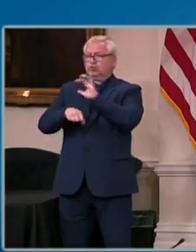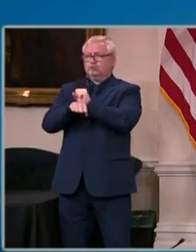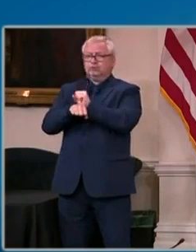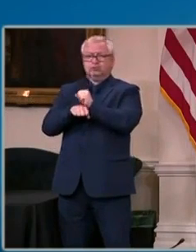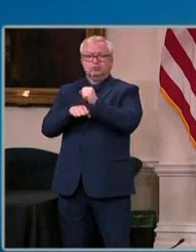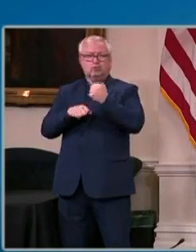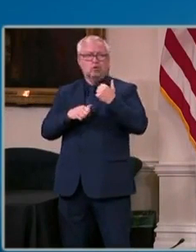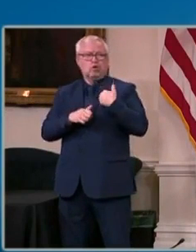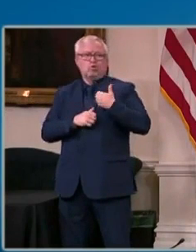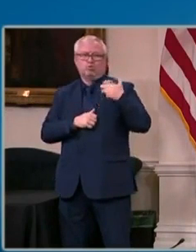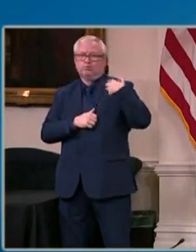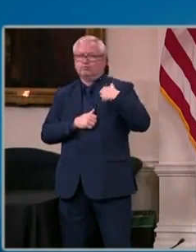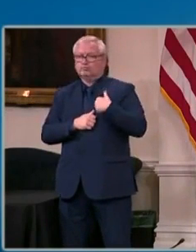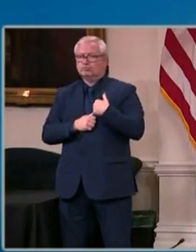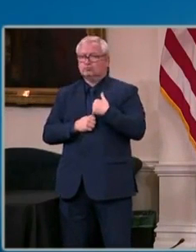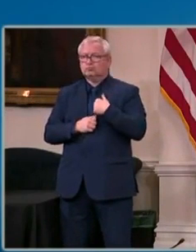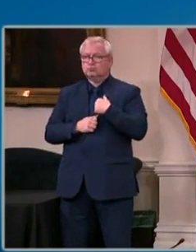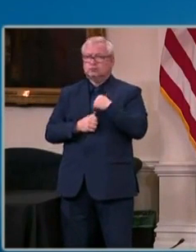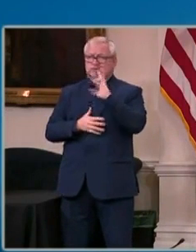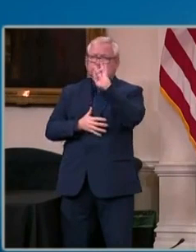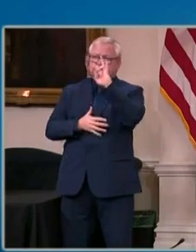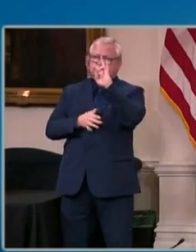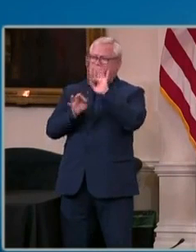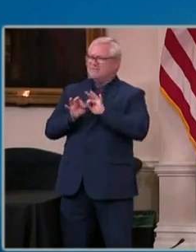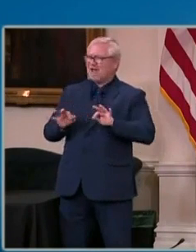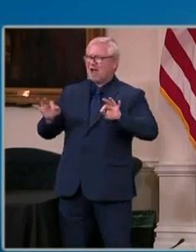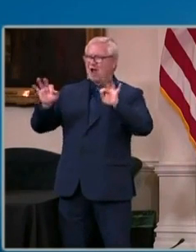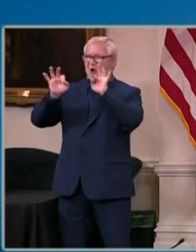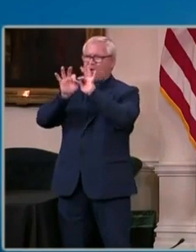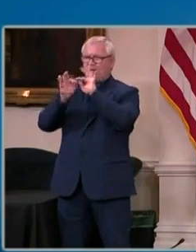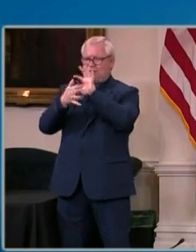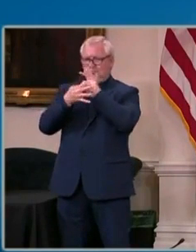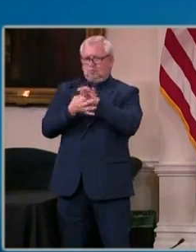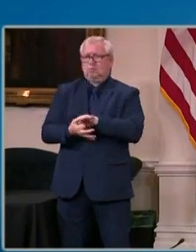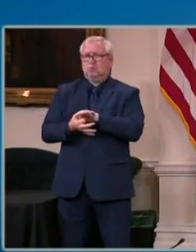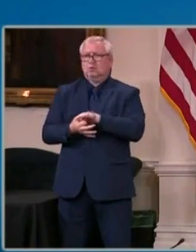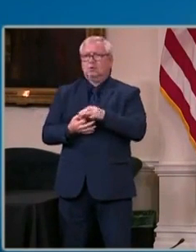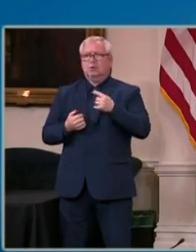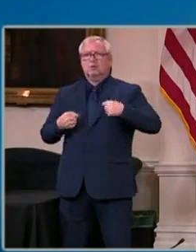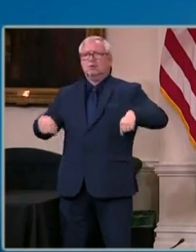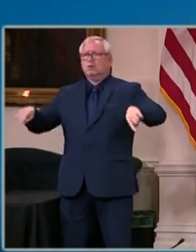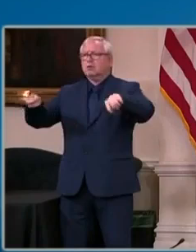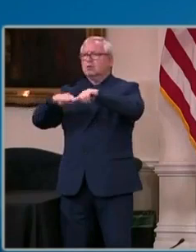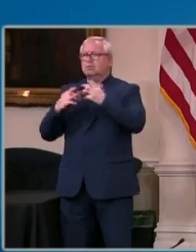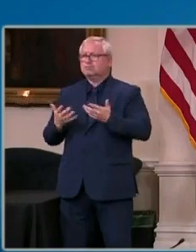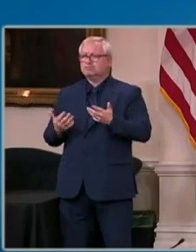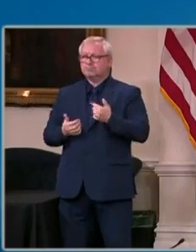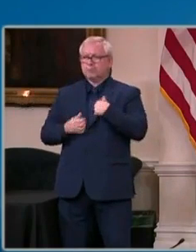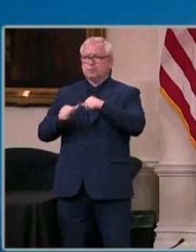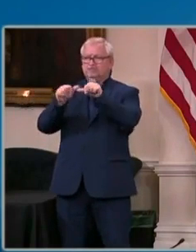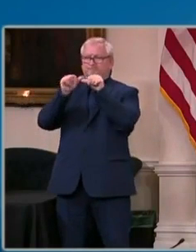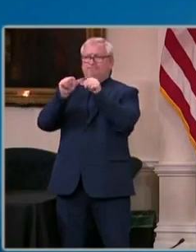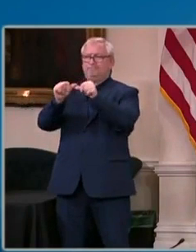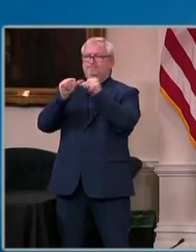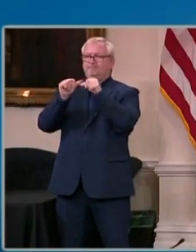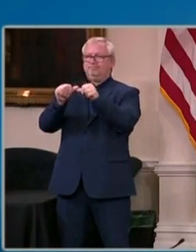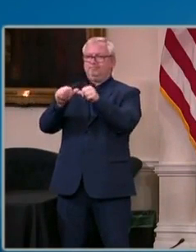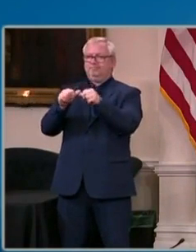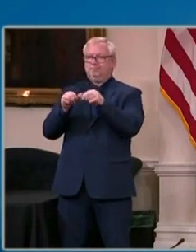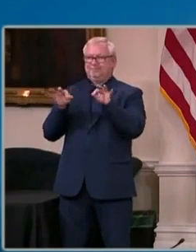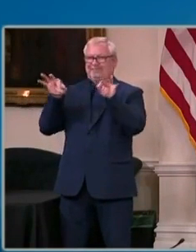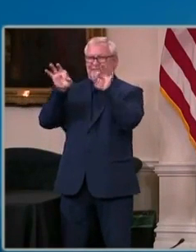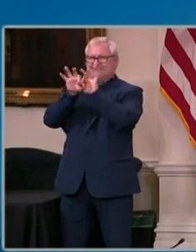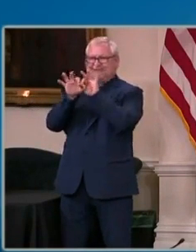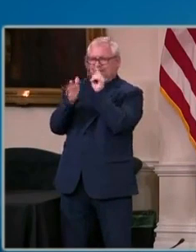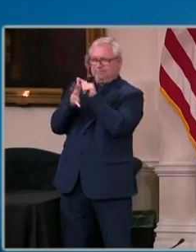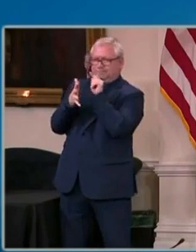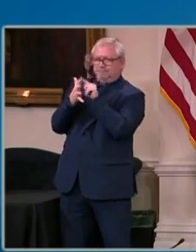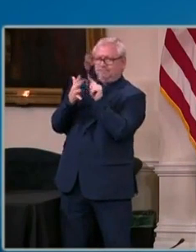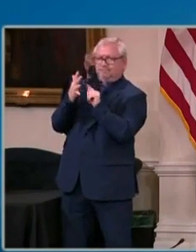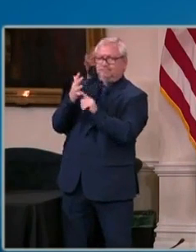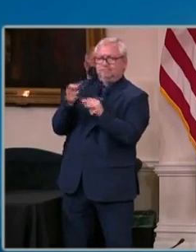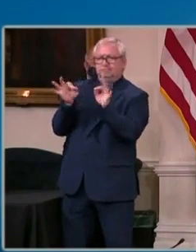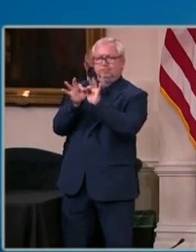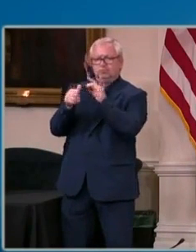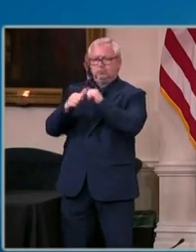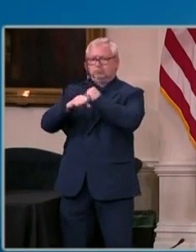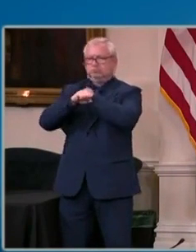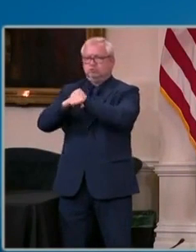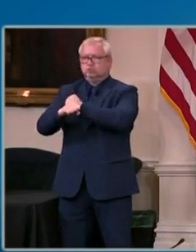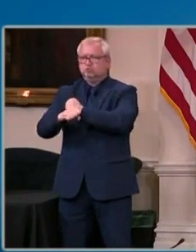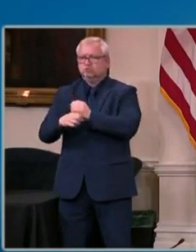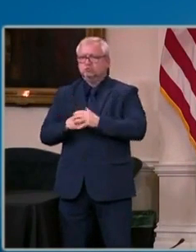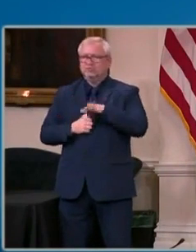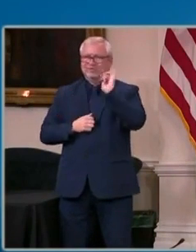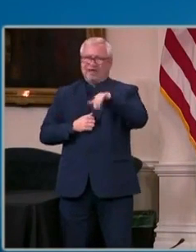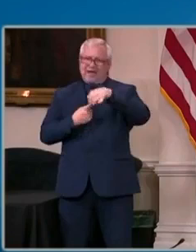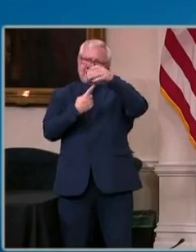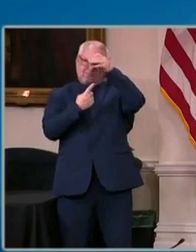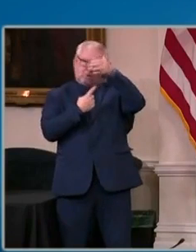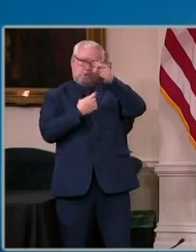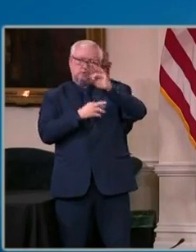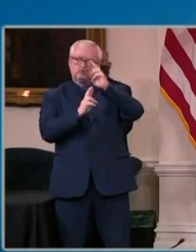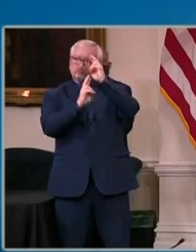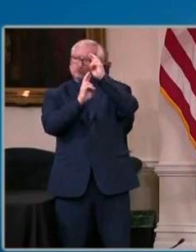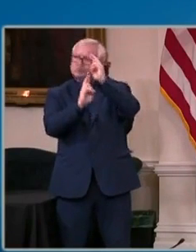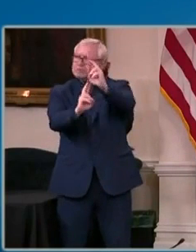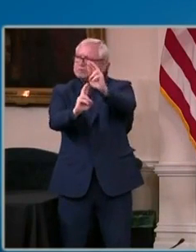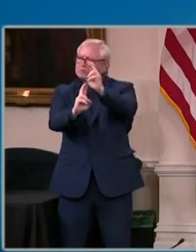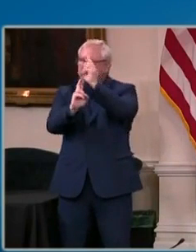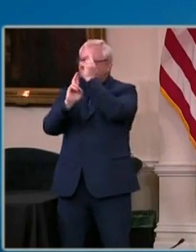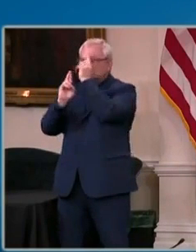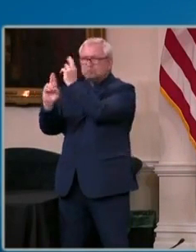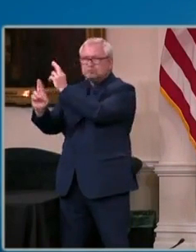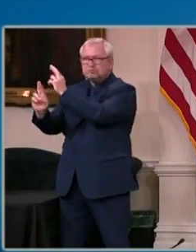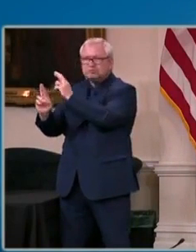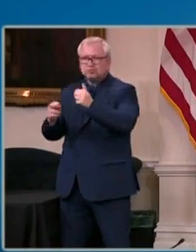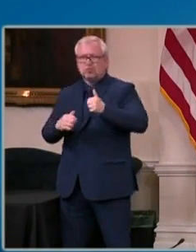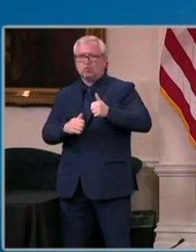I'M AN ARM RESERVE OFFICER AND REFLECT ON THE S ARMY RESERVE VALUES RELEVANT TO ALL OF US IN THIS SO THAT WE CAN KEEP THOSE ESSENTIAL WORKERS PROTECTED.